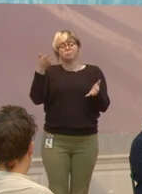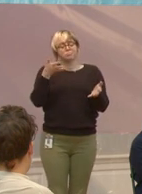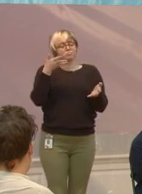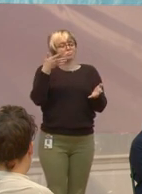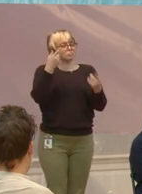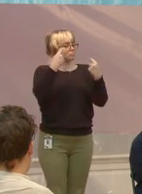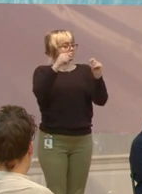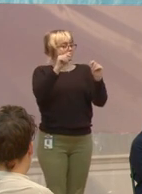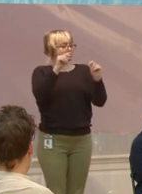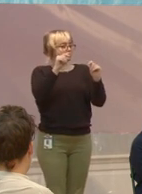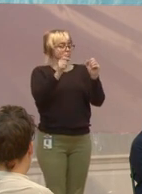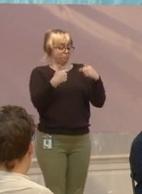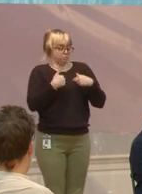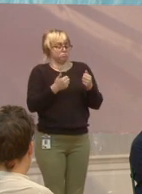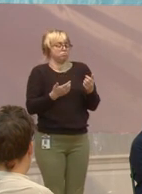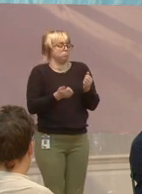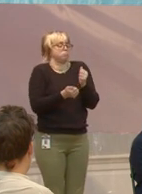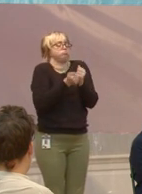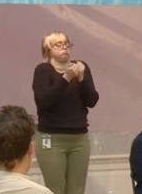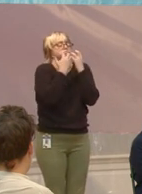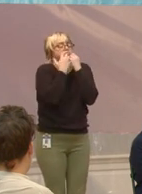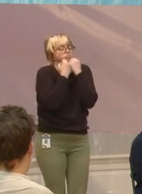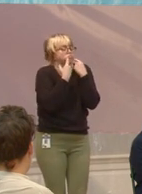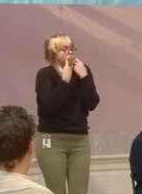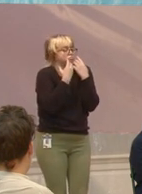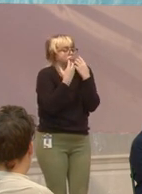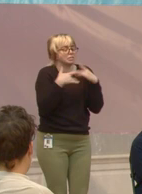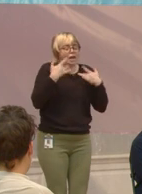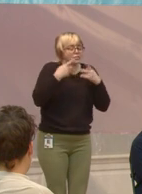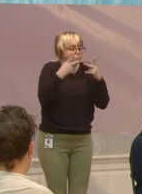still is the most exciting place for me to watch and make dance